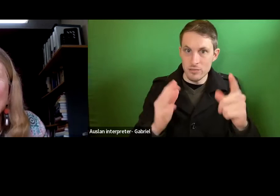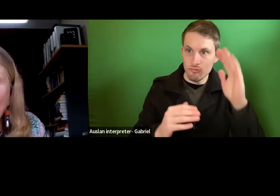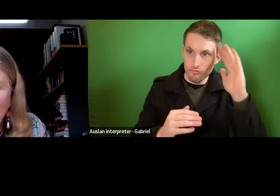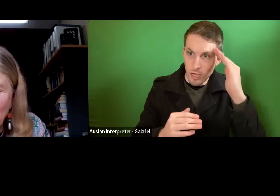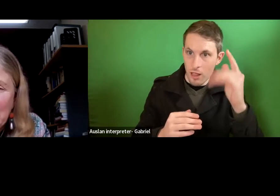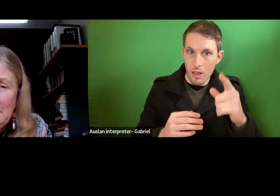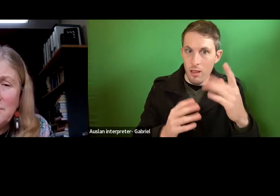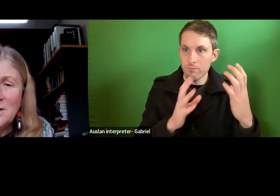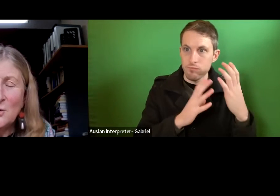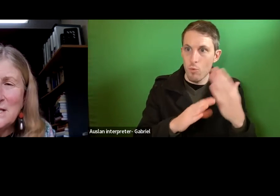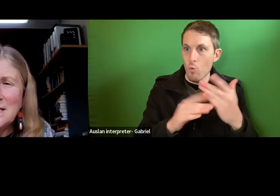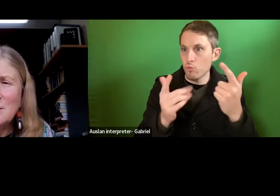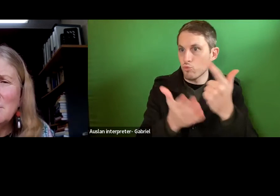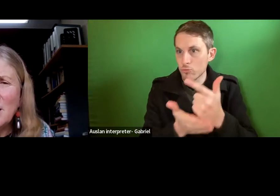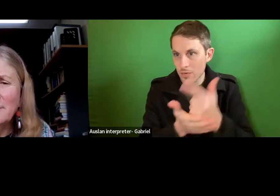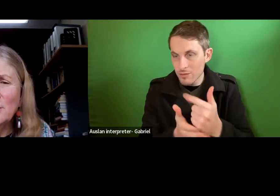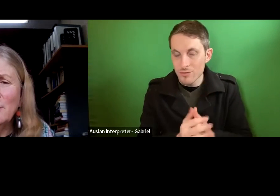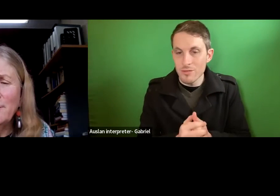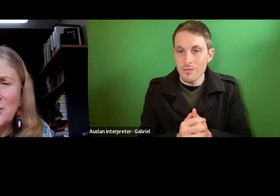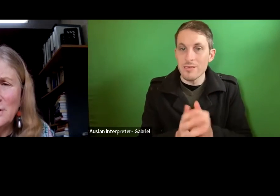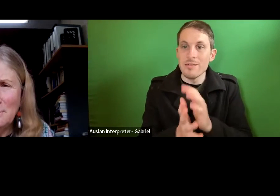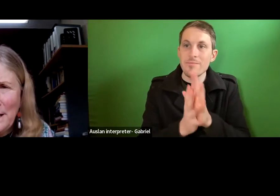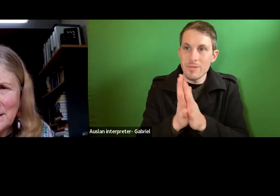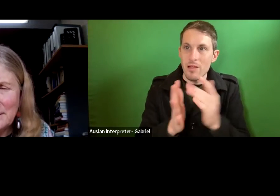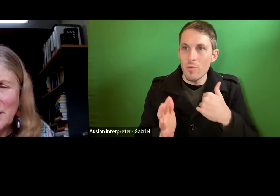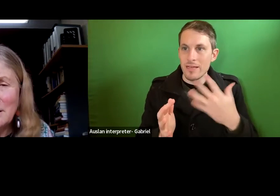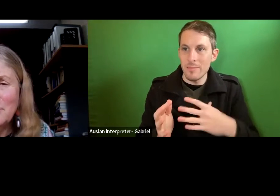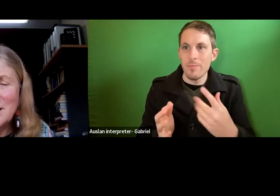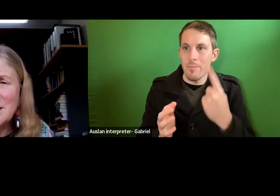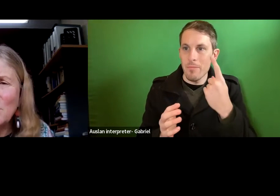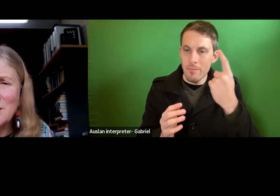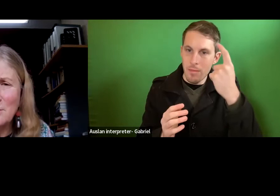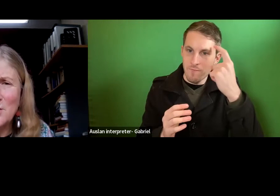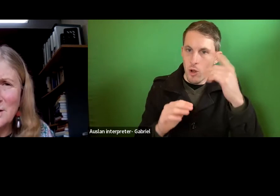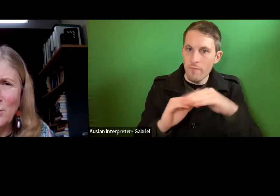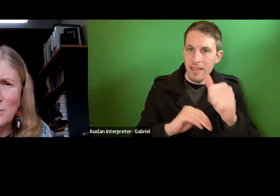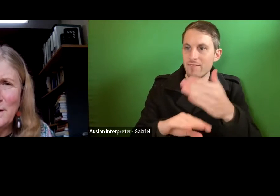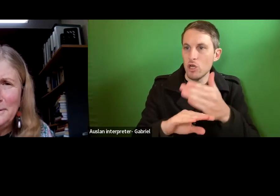too much. So we need to be mindful of functional impact. This is what's the most important part.